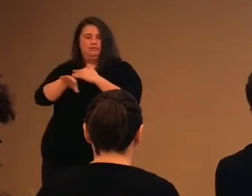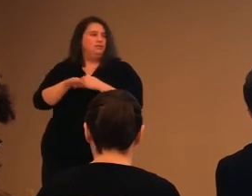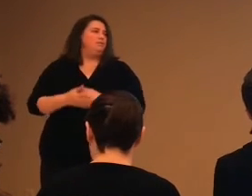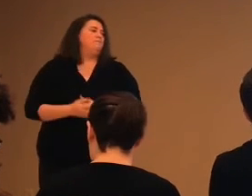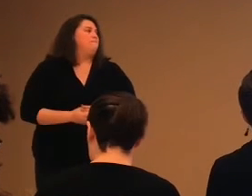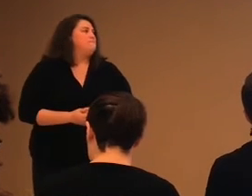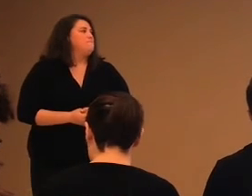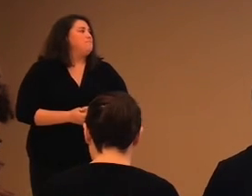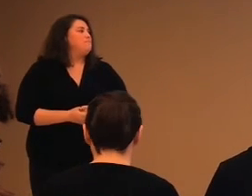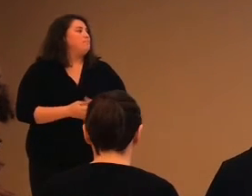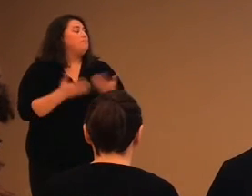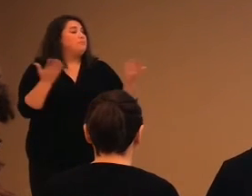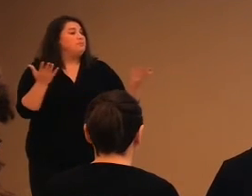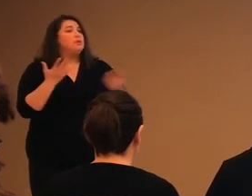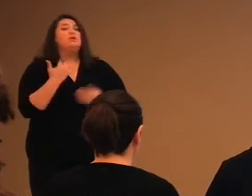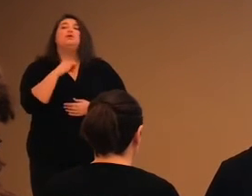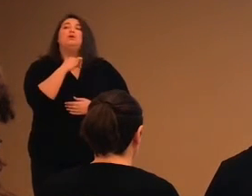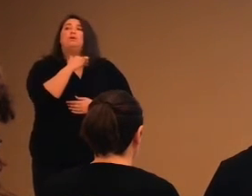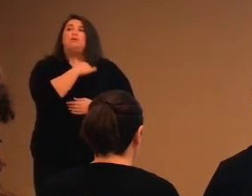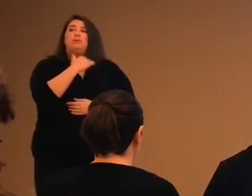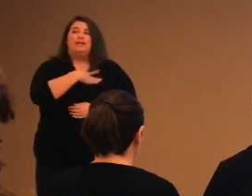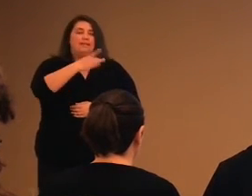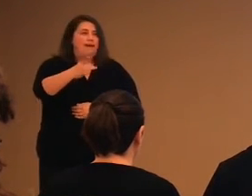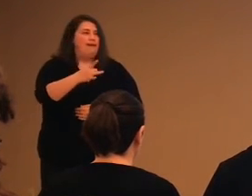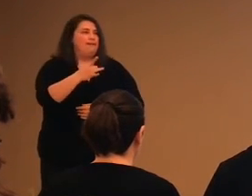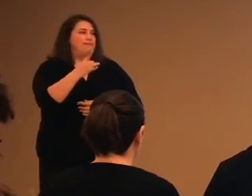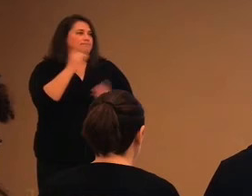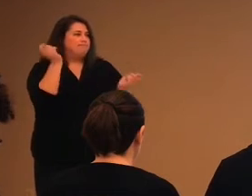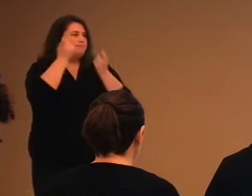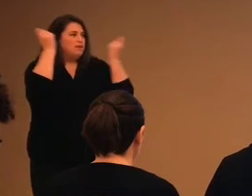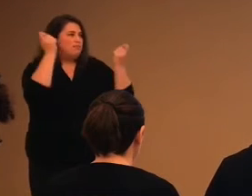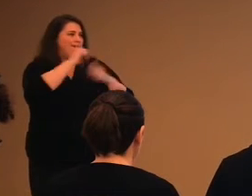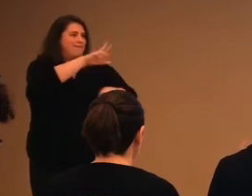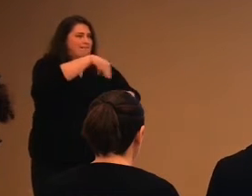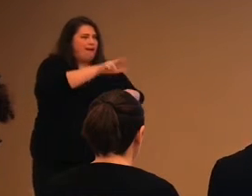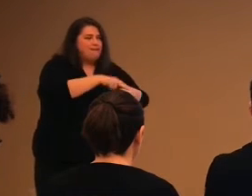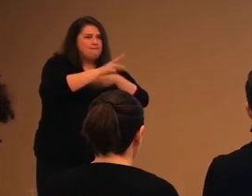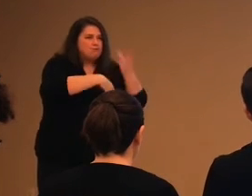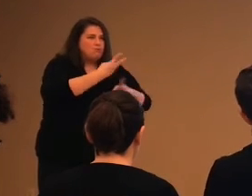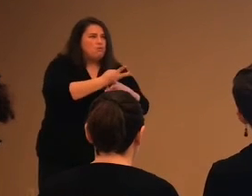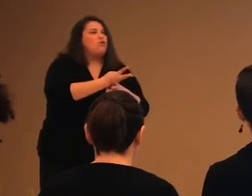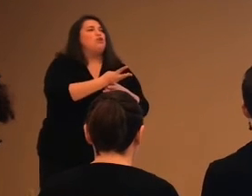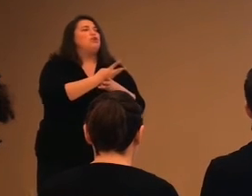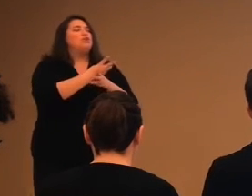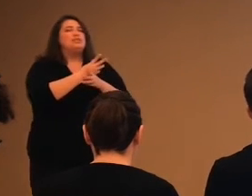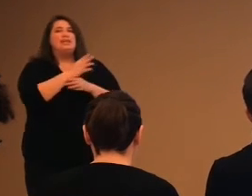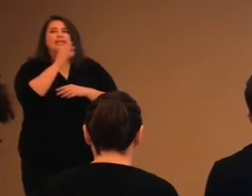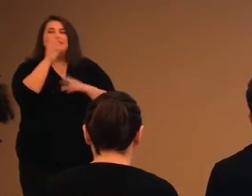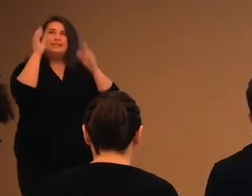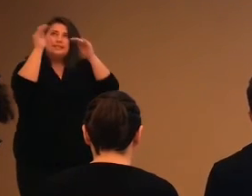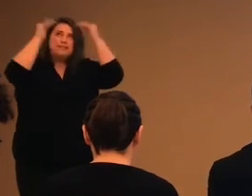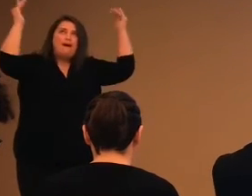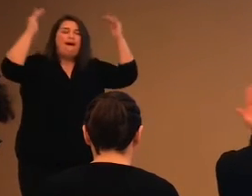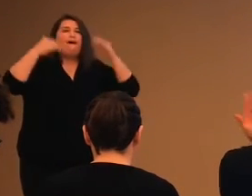so we'd like to celebrate the natural world and the nature and the eye of the sky and the water of the Mississippi River and